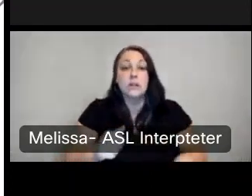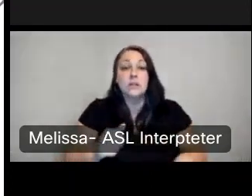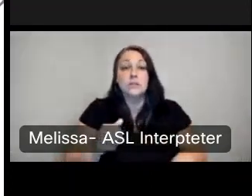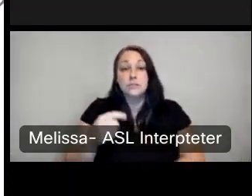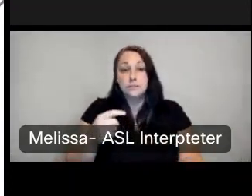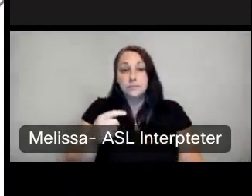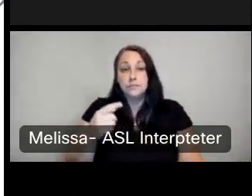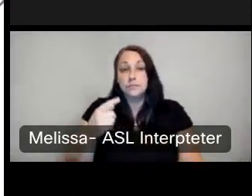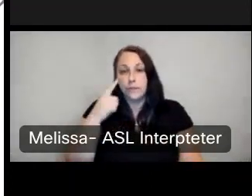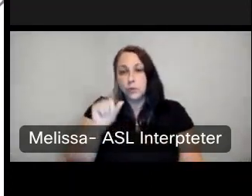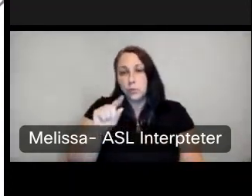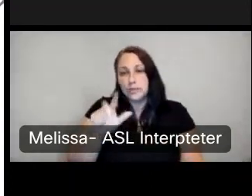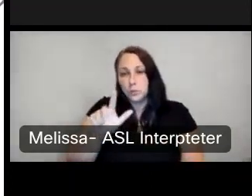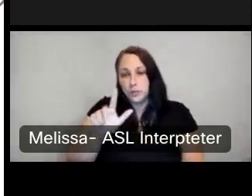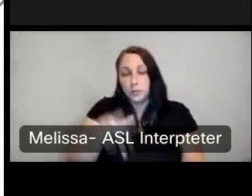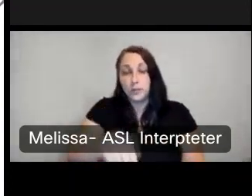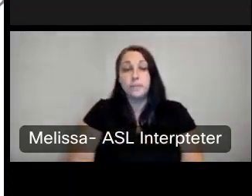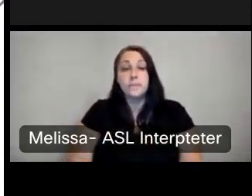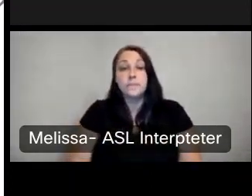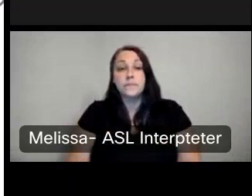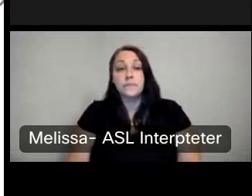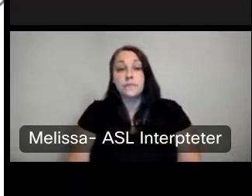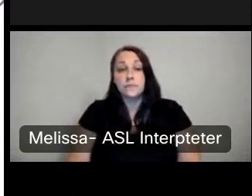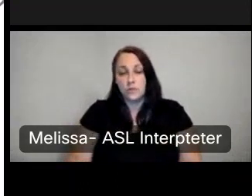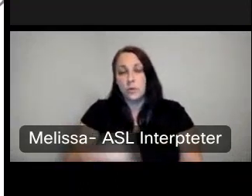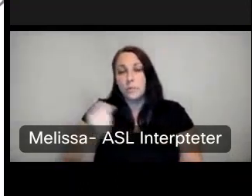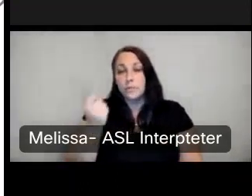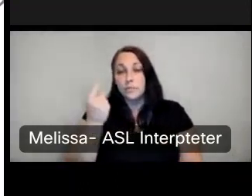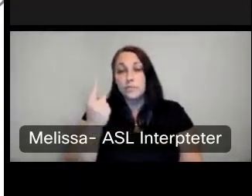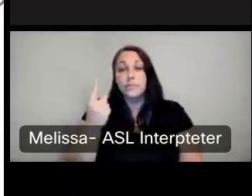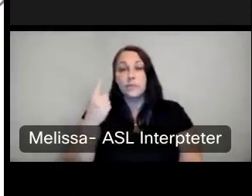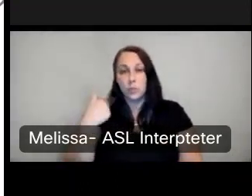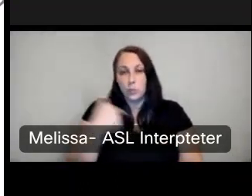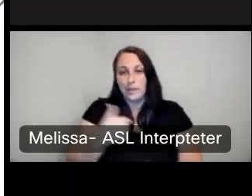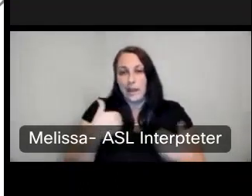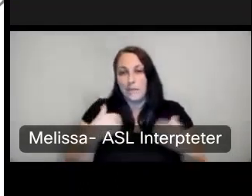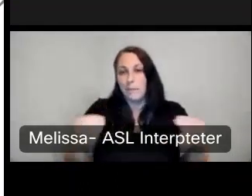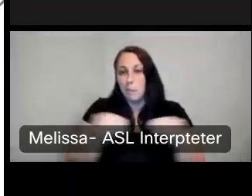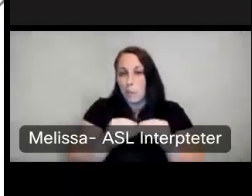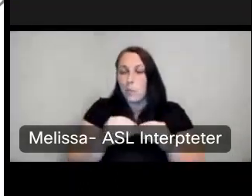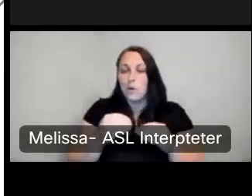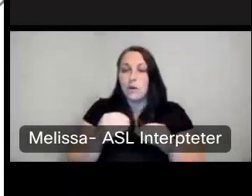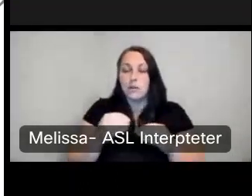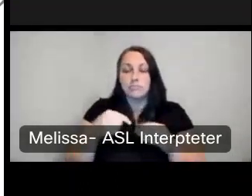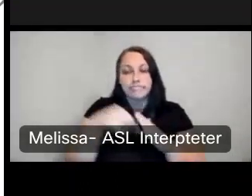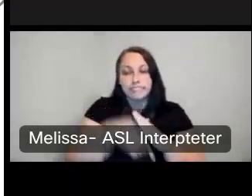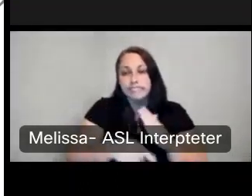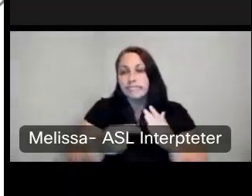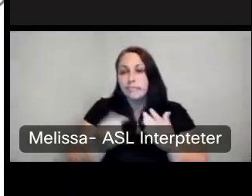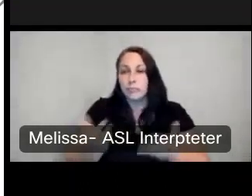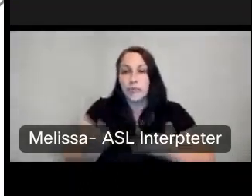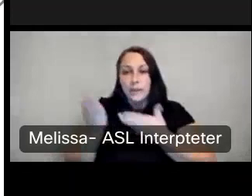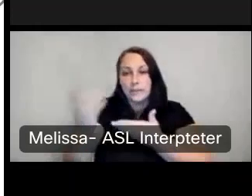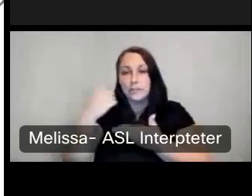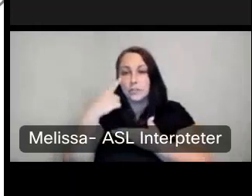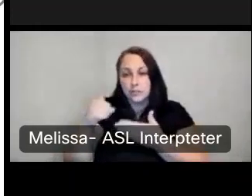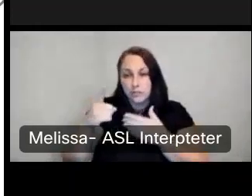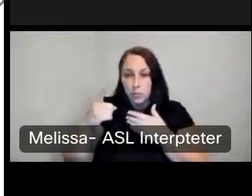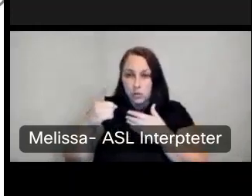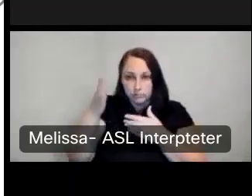also includes more long-term recommendations that um at this time where constrained as a